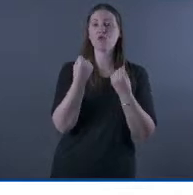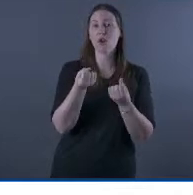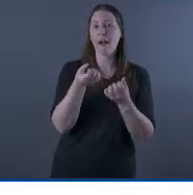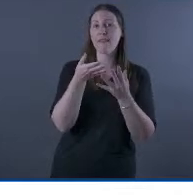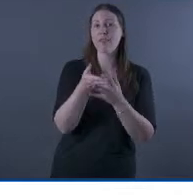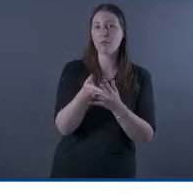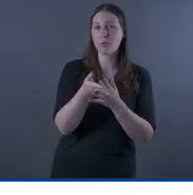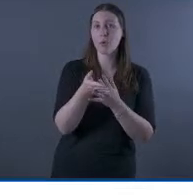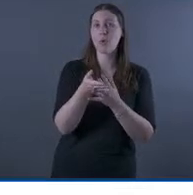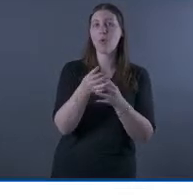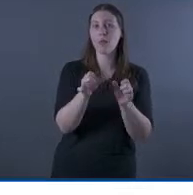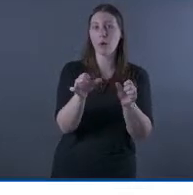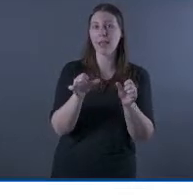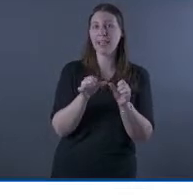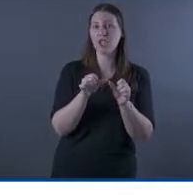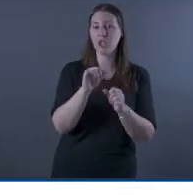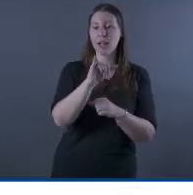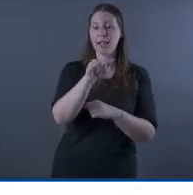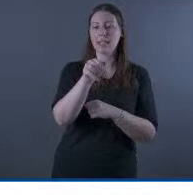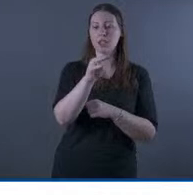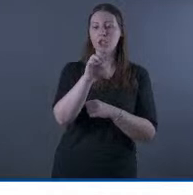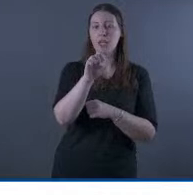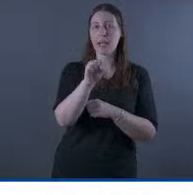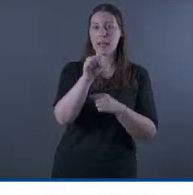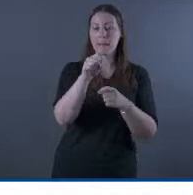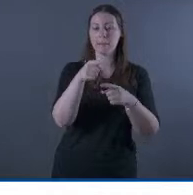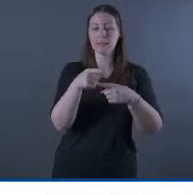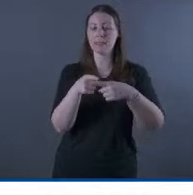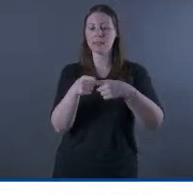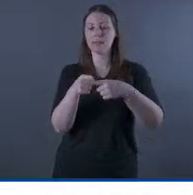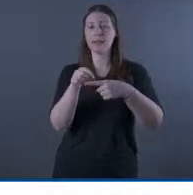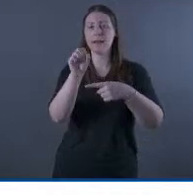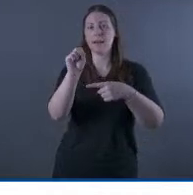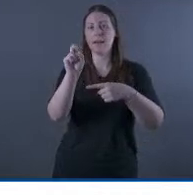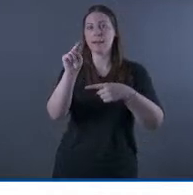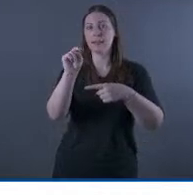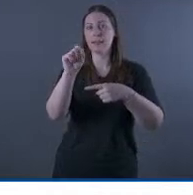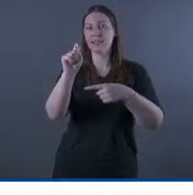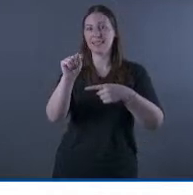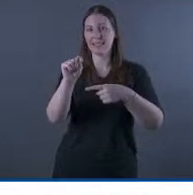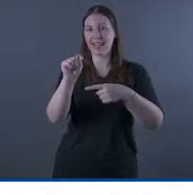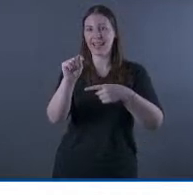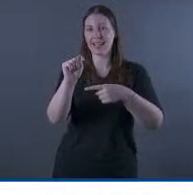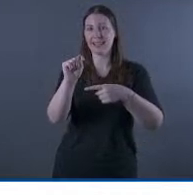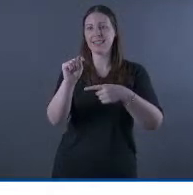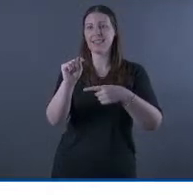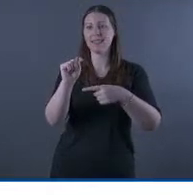the old Jerns Funeral Home with the vision of actually running that six days a week, 10 to 12 hours a day.